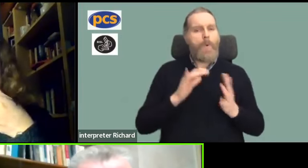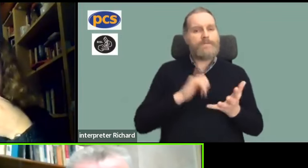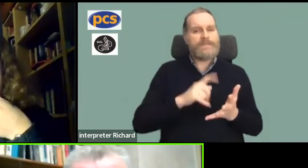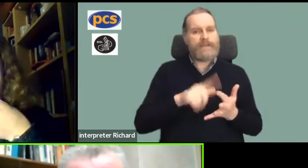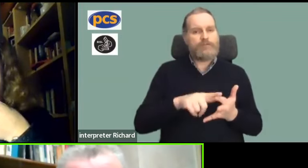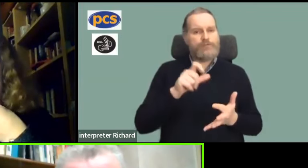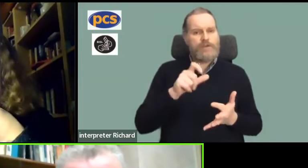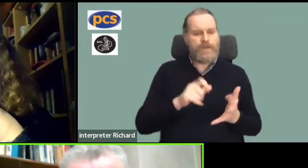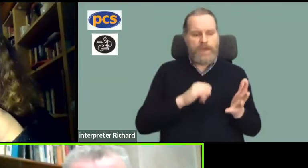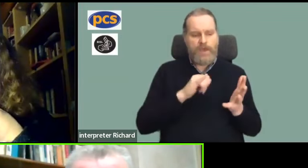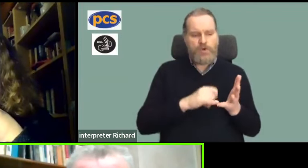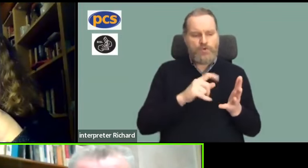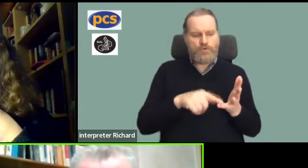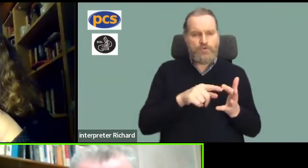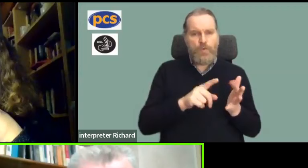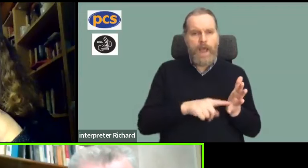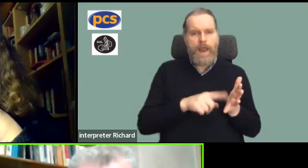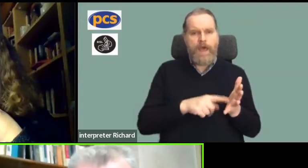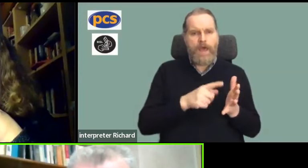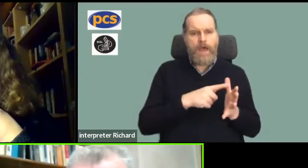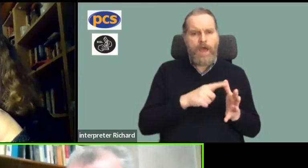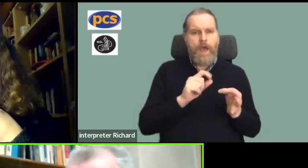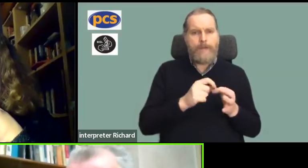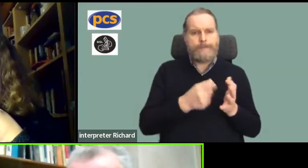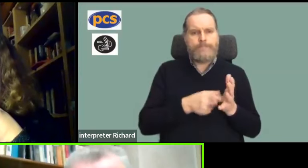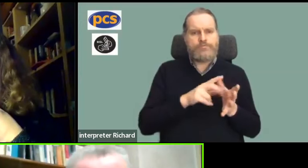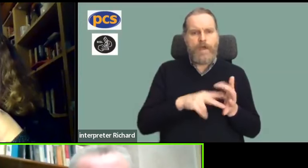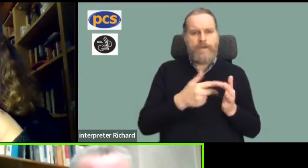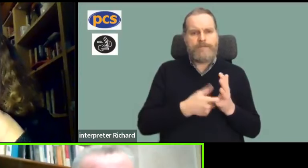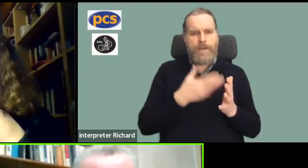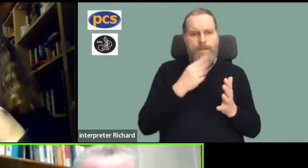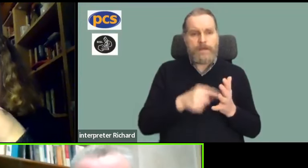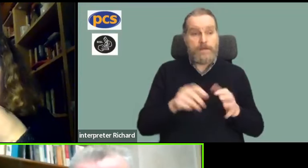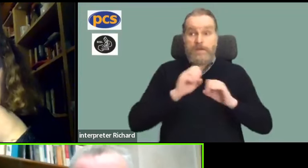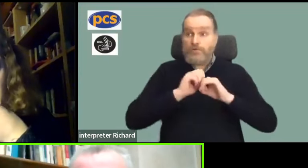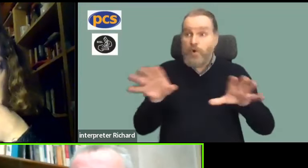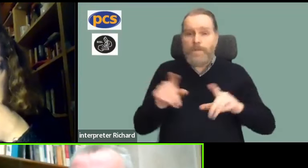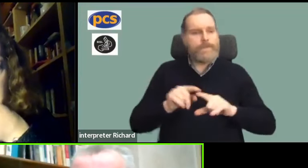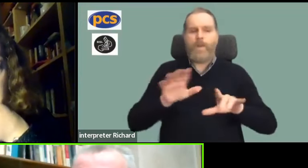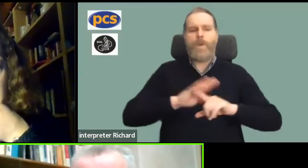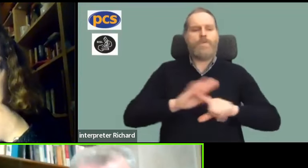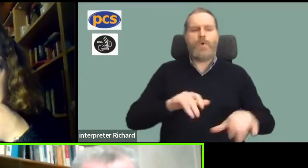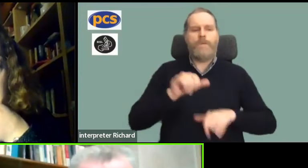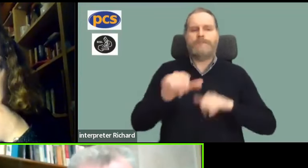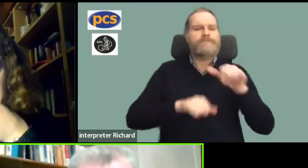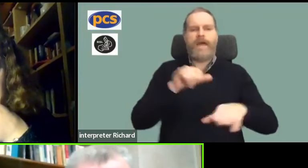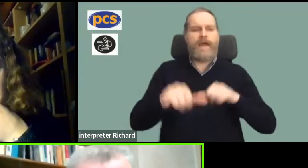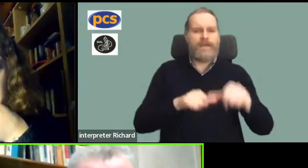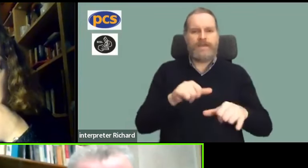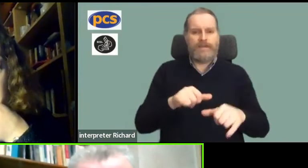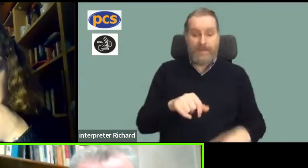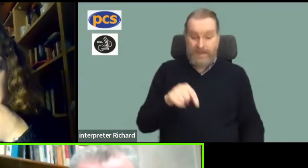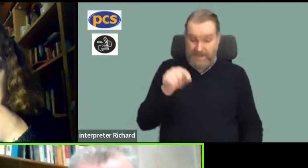d urgent people not to fly urgent people not to fly, or if the Government nt training the t training the army, so t training the army training the army. So we know already it had an effect and it's actually been